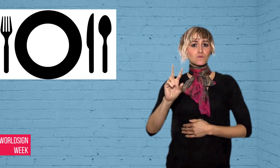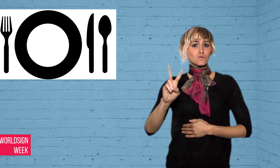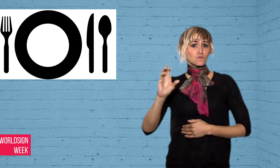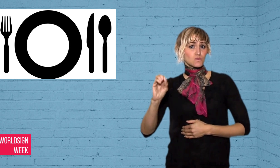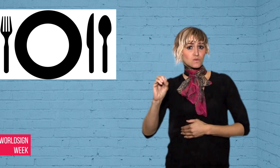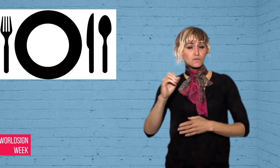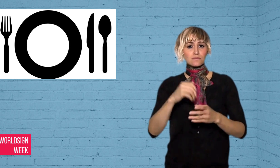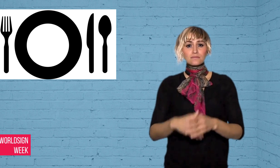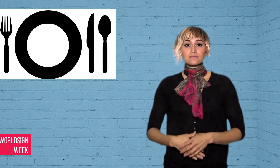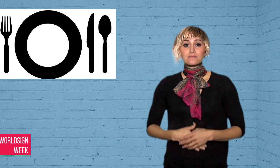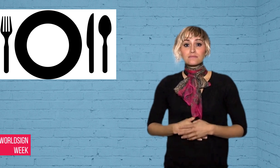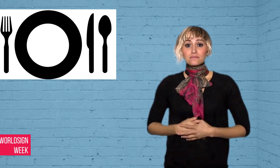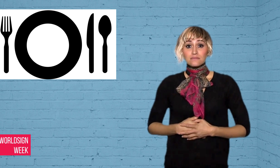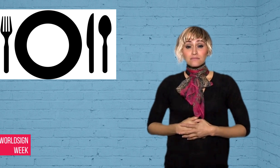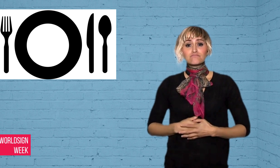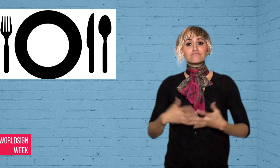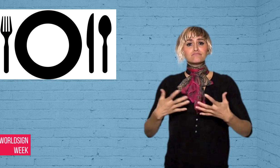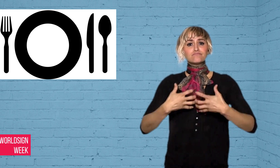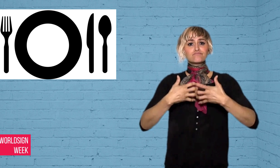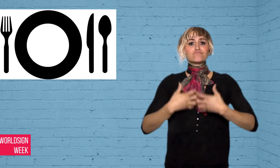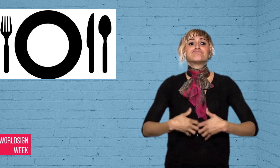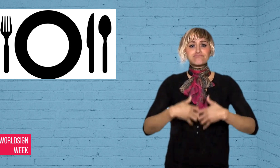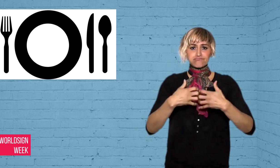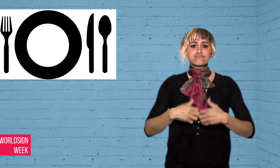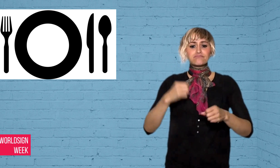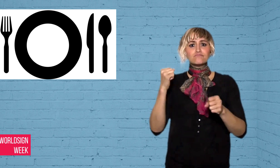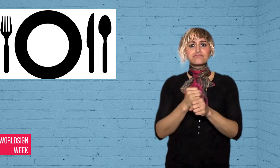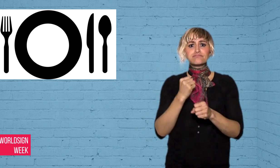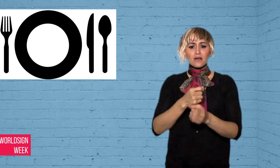up to 2020.